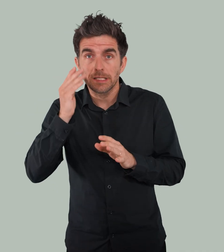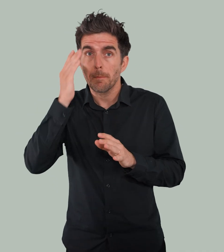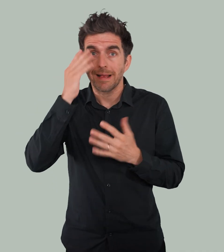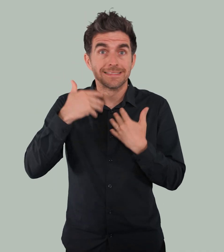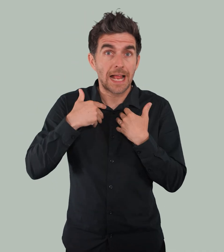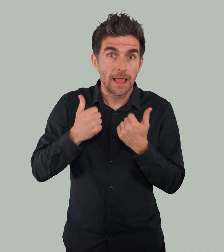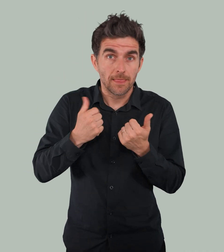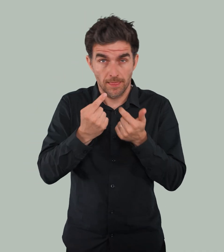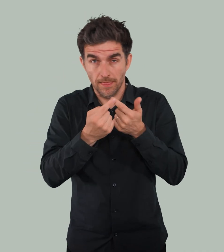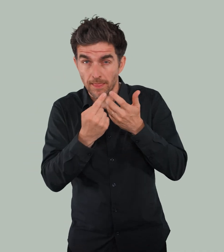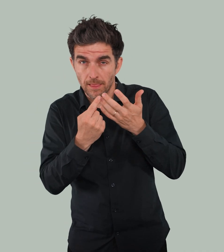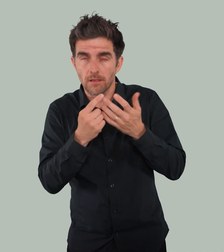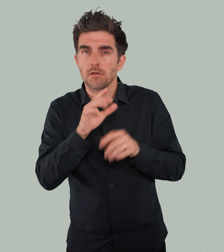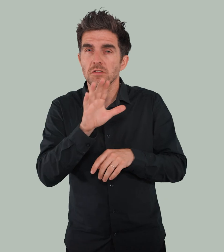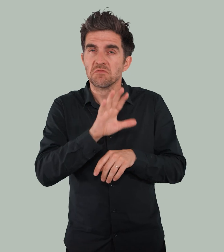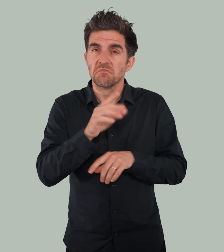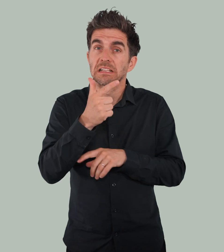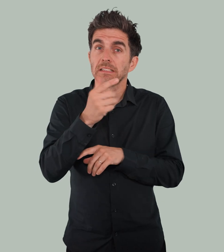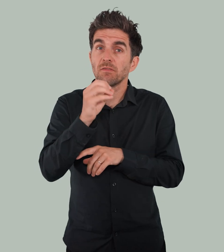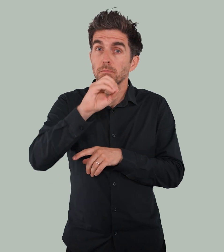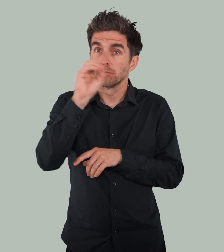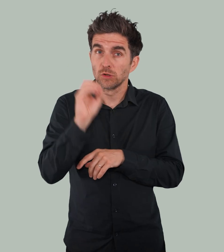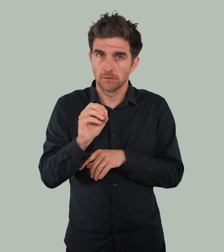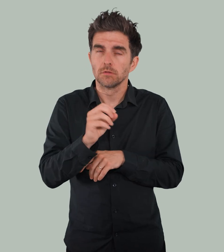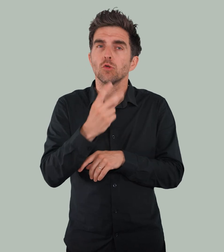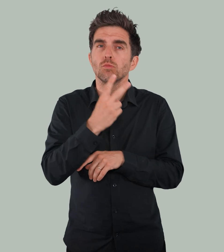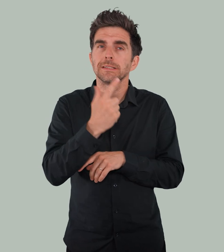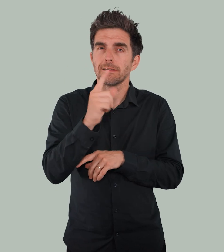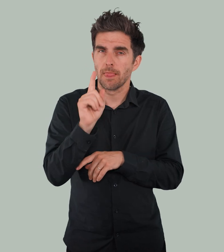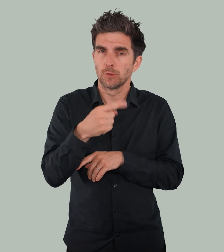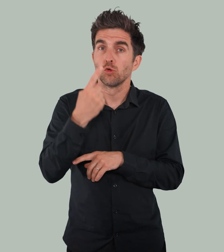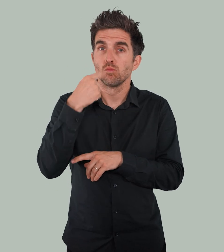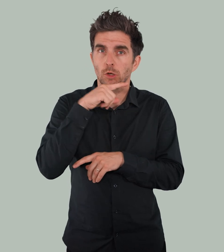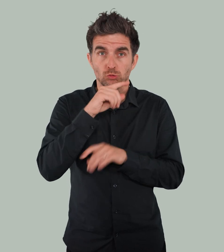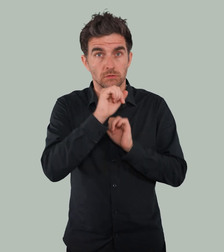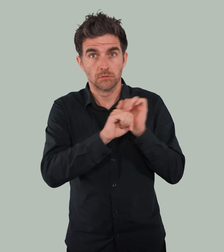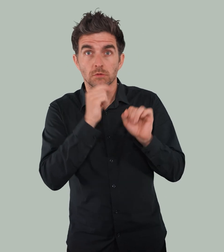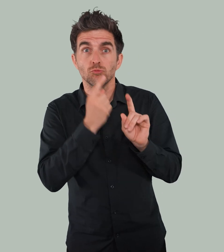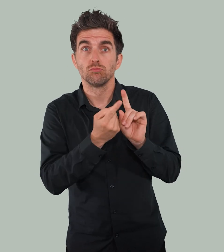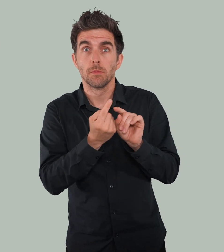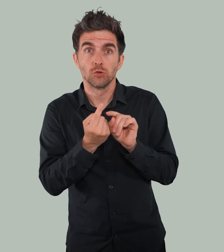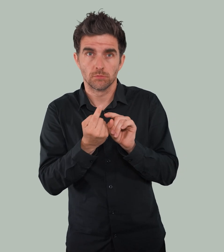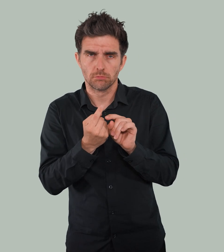mental health conditions appear in around 70% (~27,100) of responses,